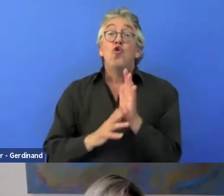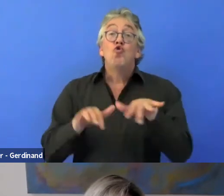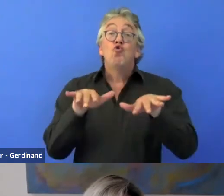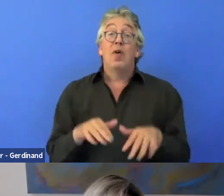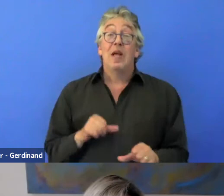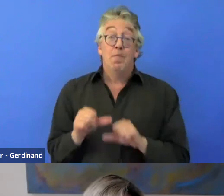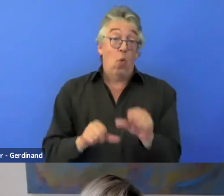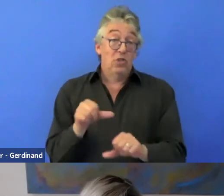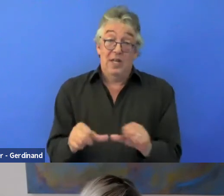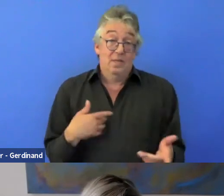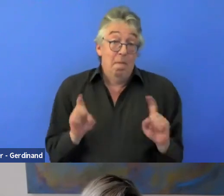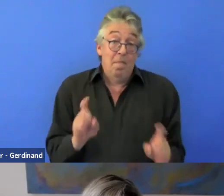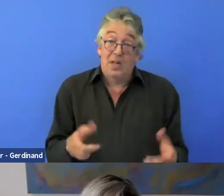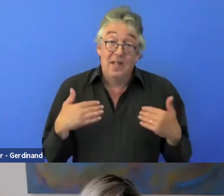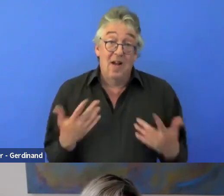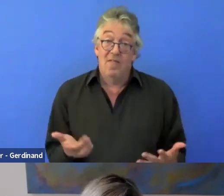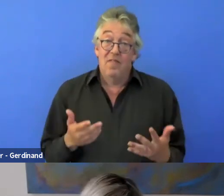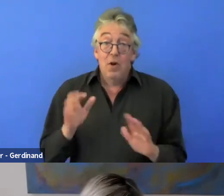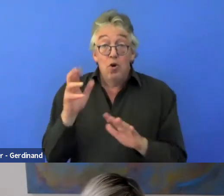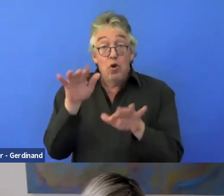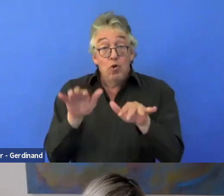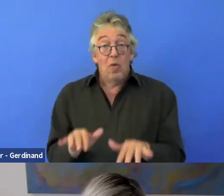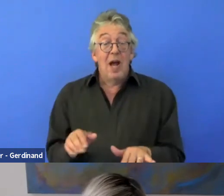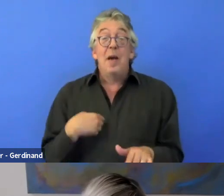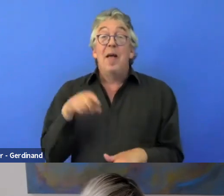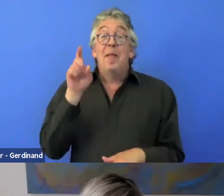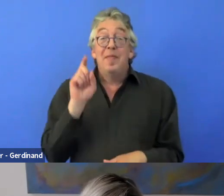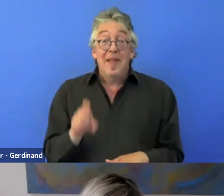because there needs to be symmetry between the act, its requirements